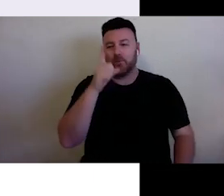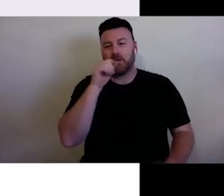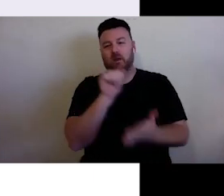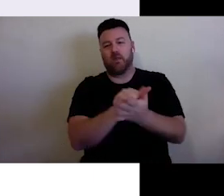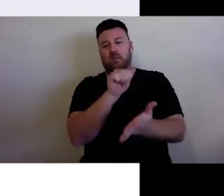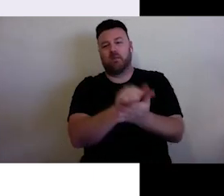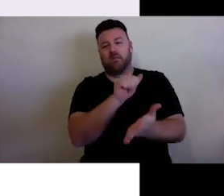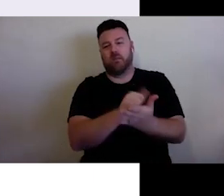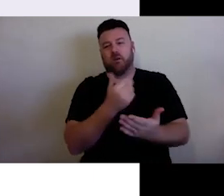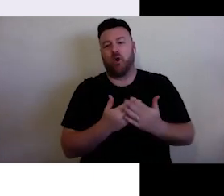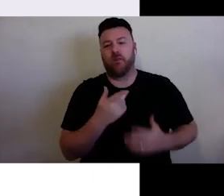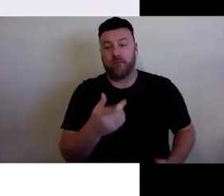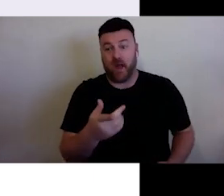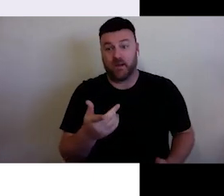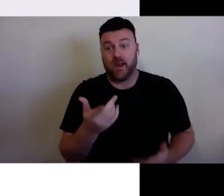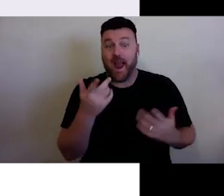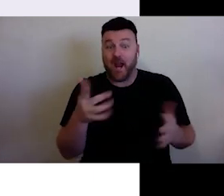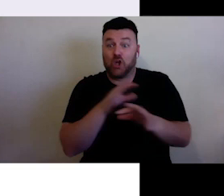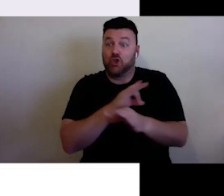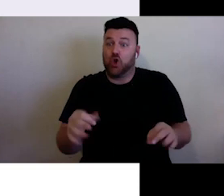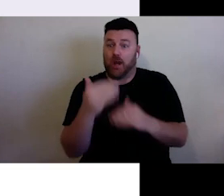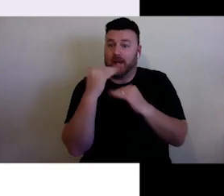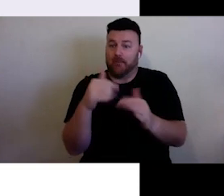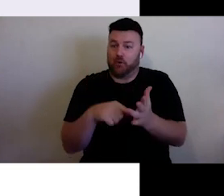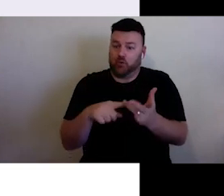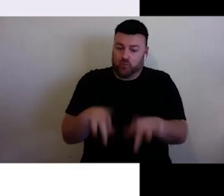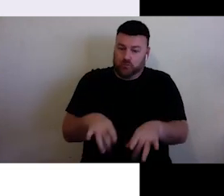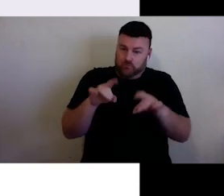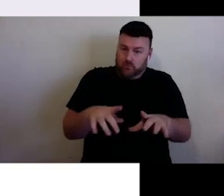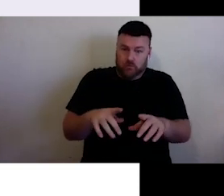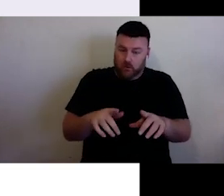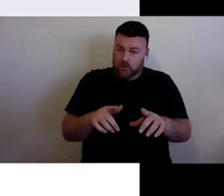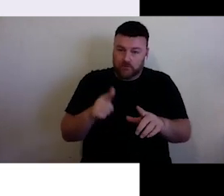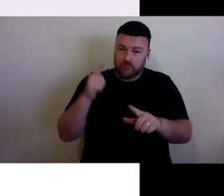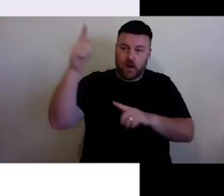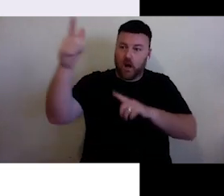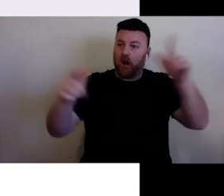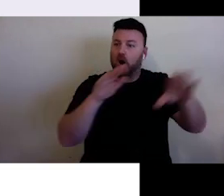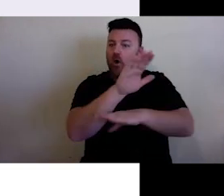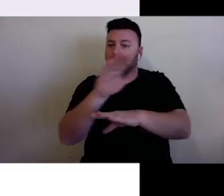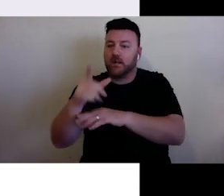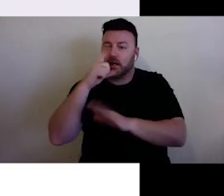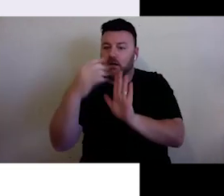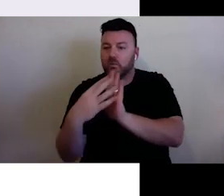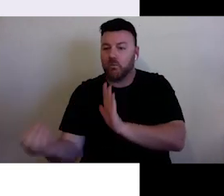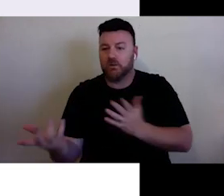of appropriation. It's beyond borders. So, if there is an